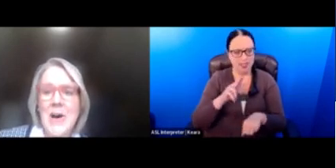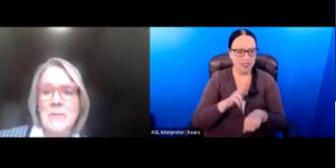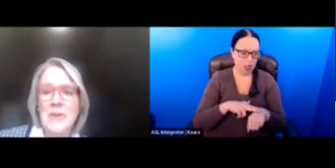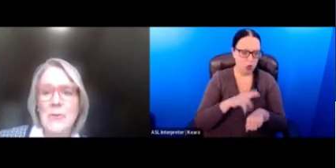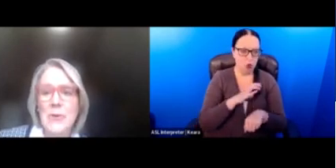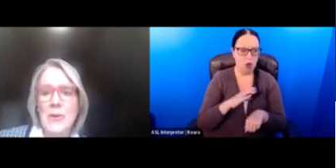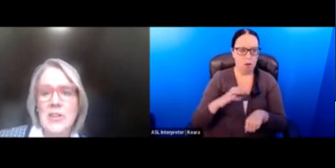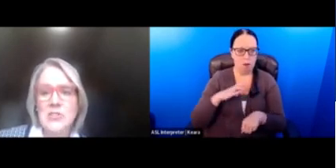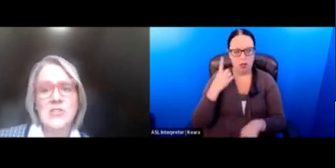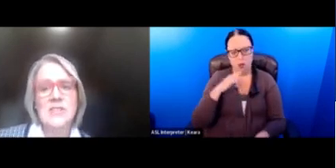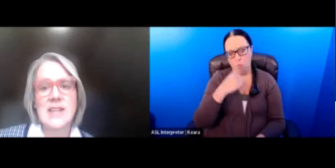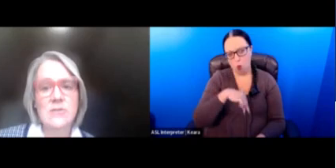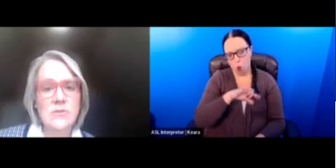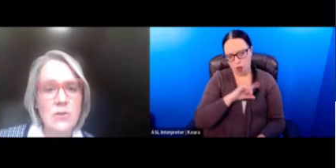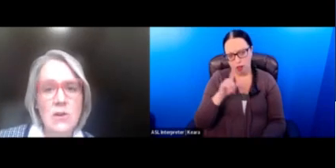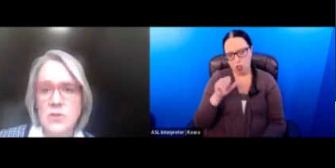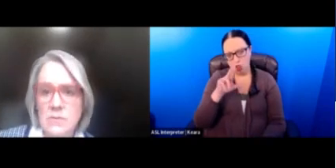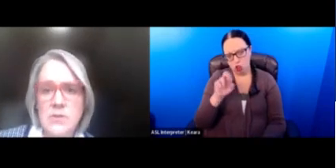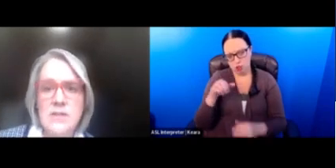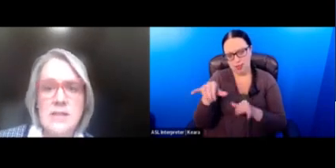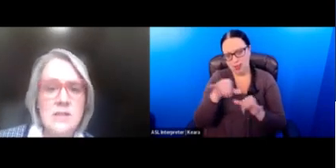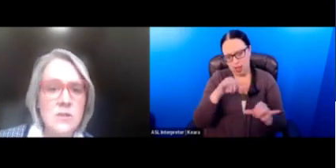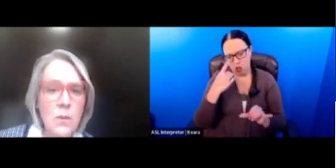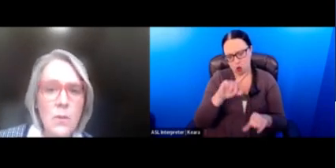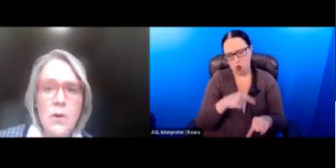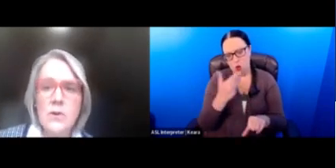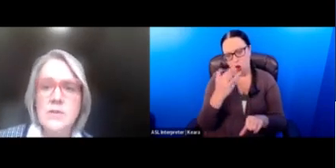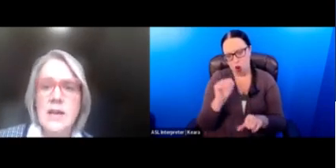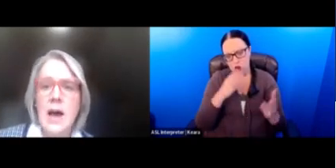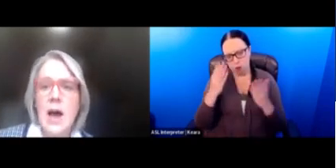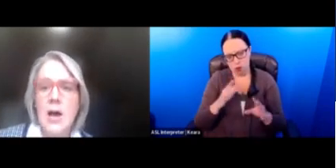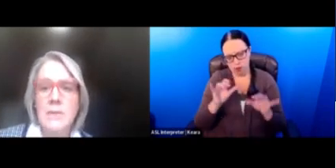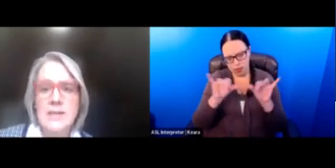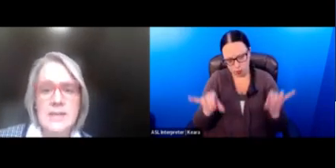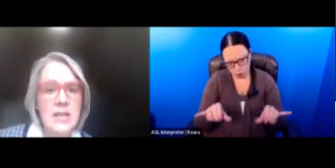and supports. NCQA relied on the federal role for settings funnel